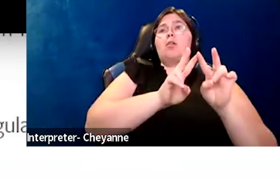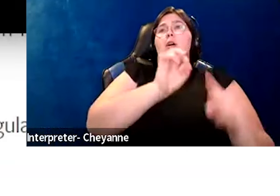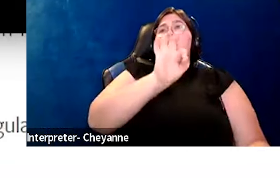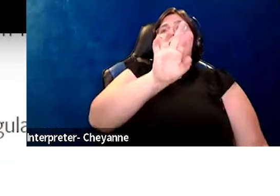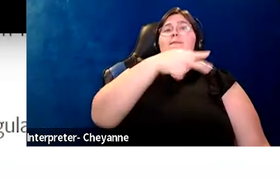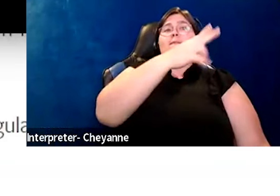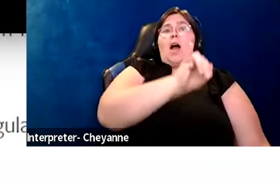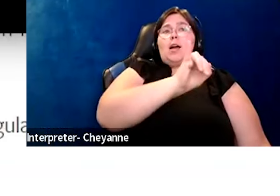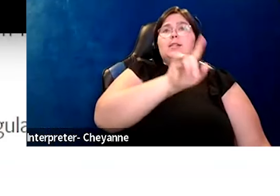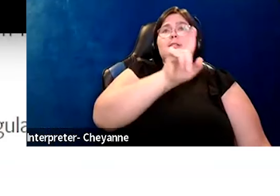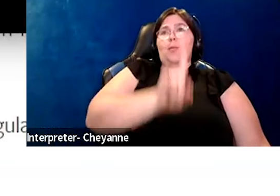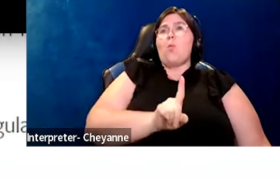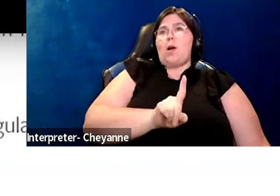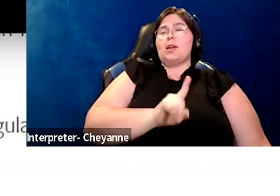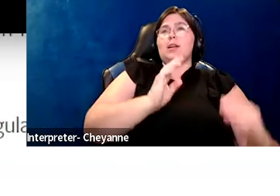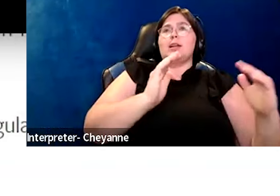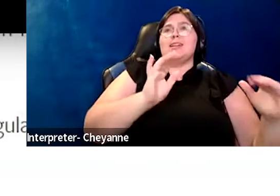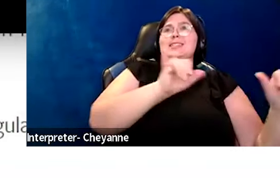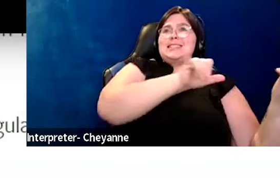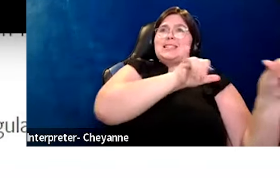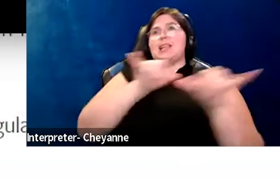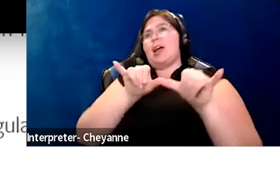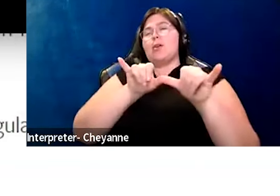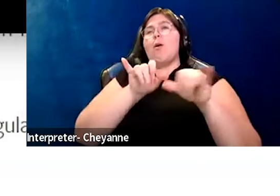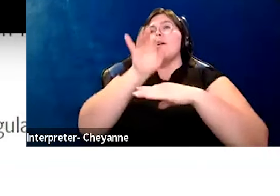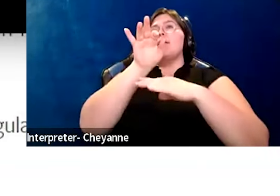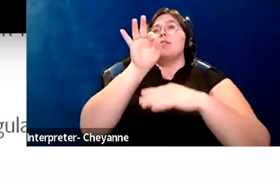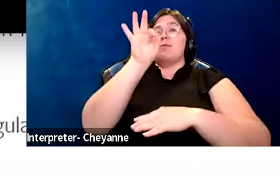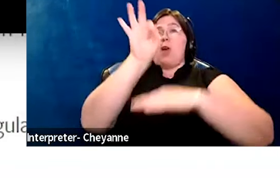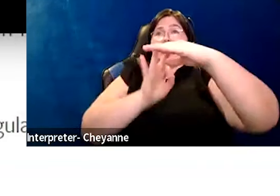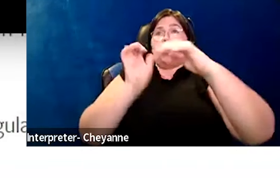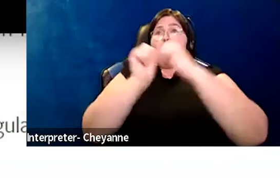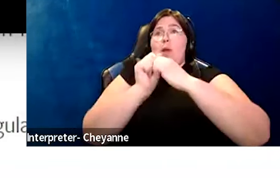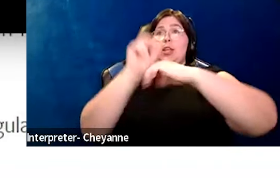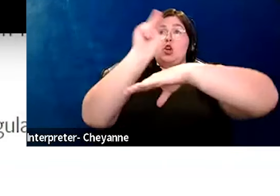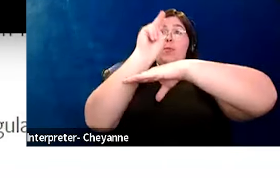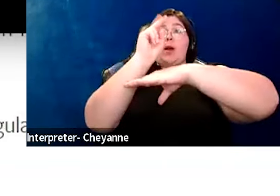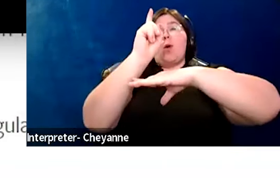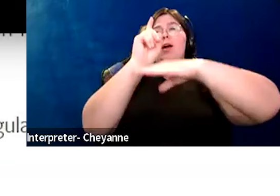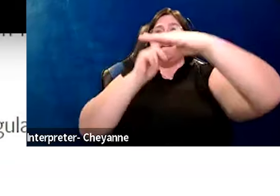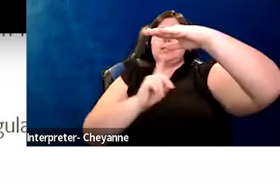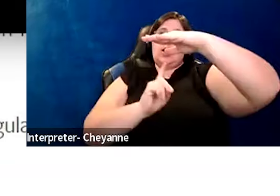is identical to the fraction with numerator 1 and denominator n sub p.